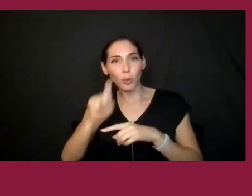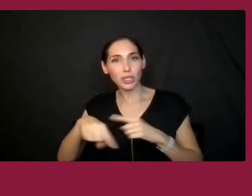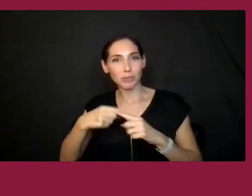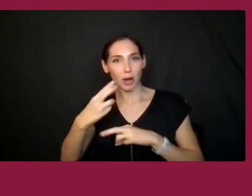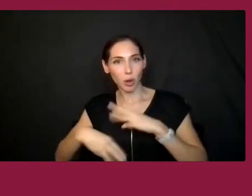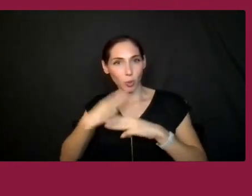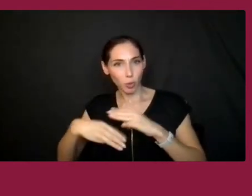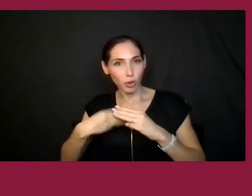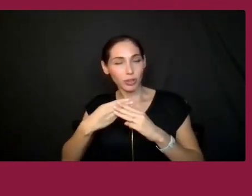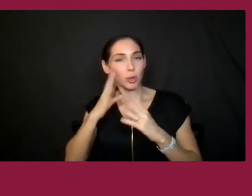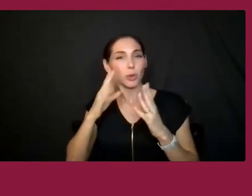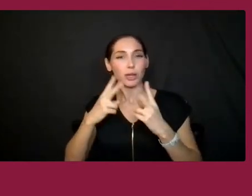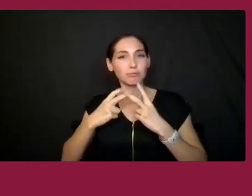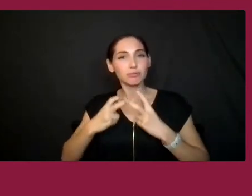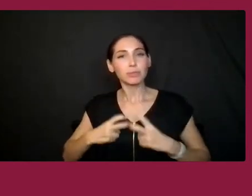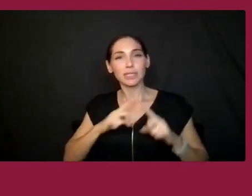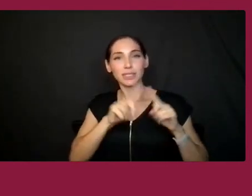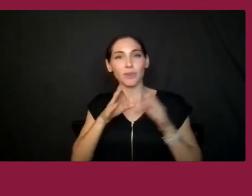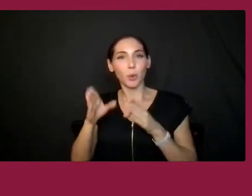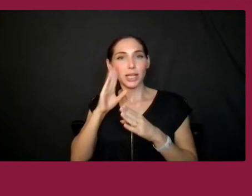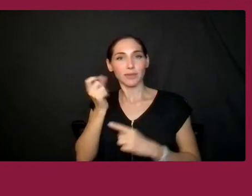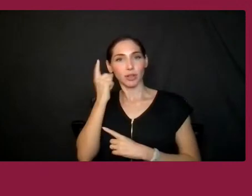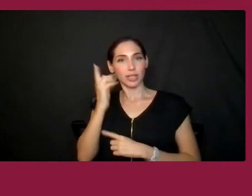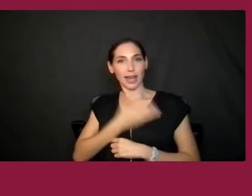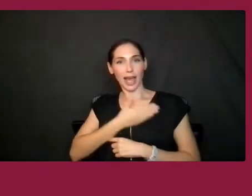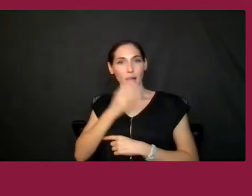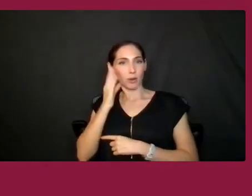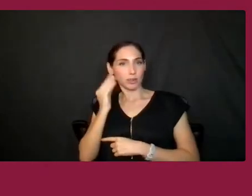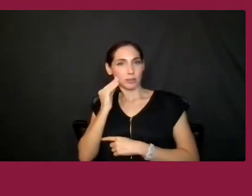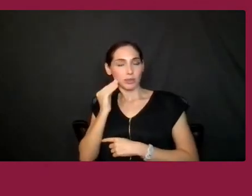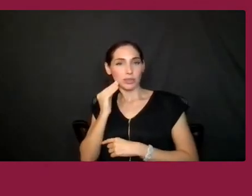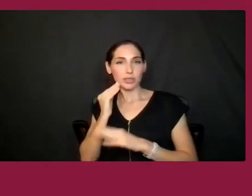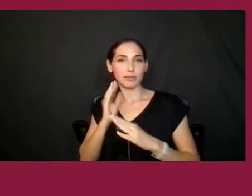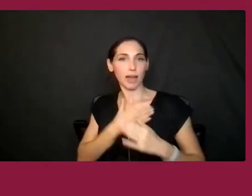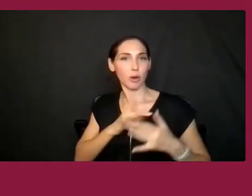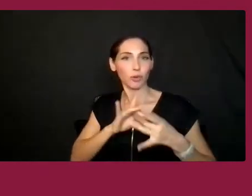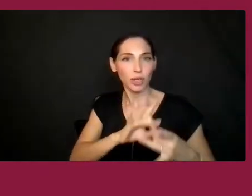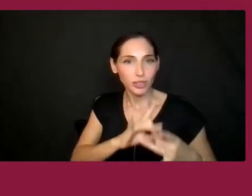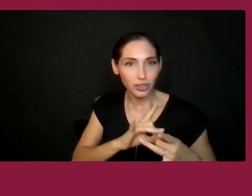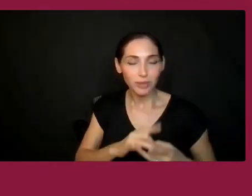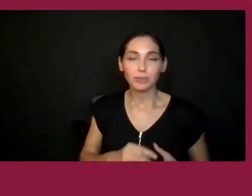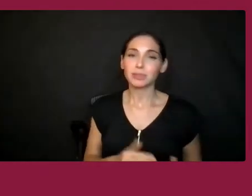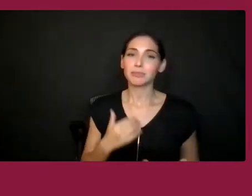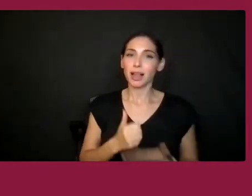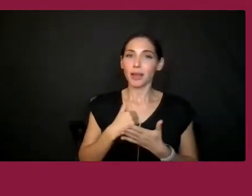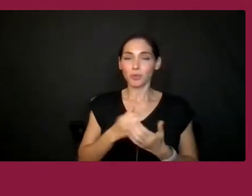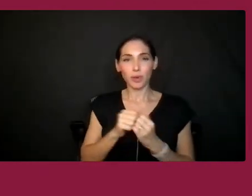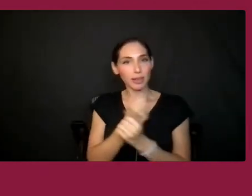to different ways of understanding our relationship to our lived experiences. It emphasizes a liberatory praxis, a reflexive